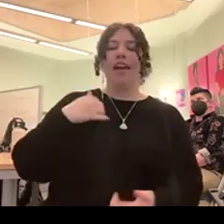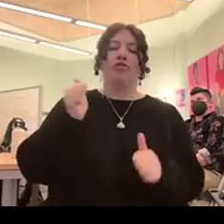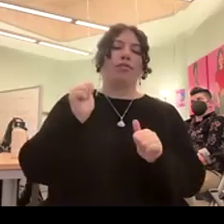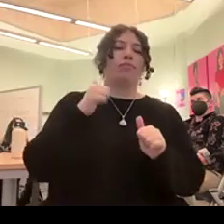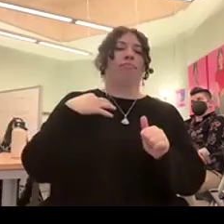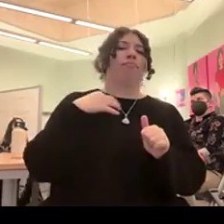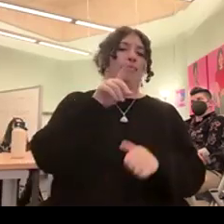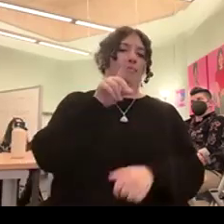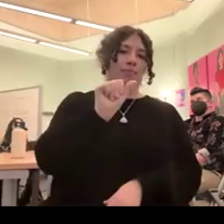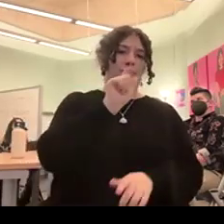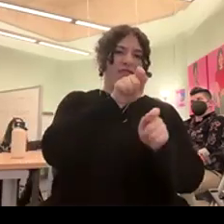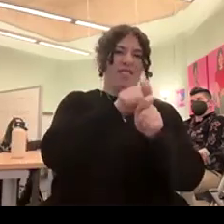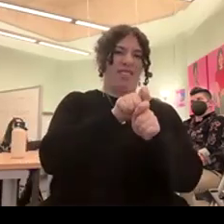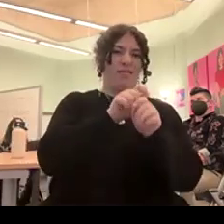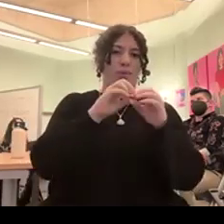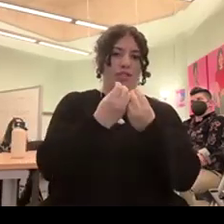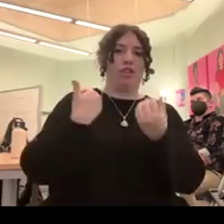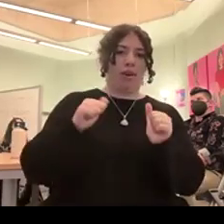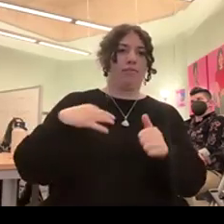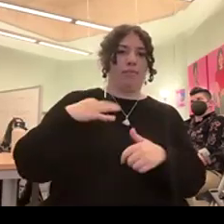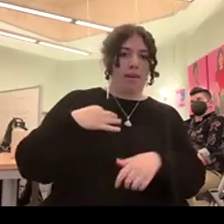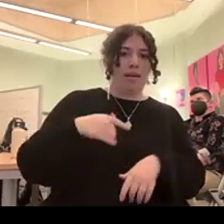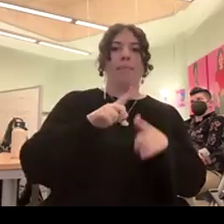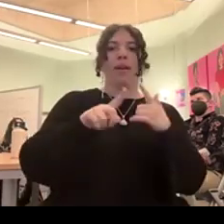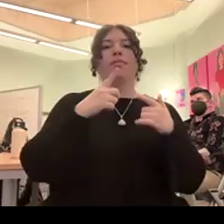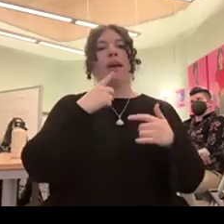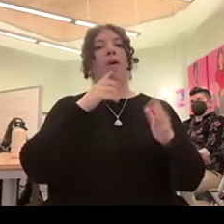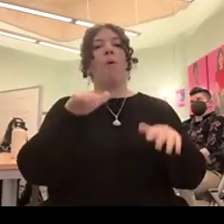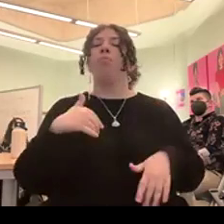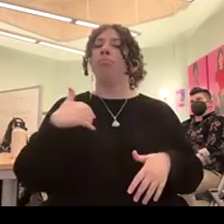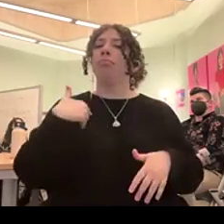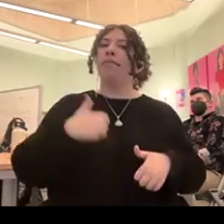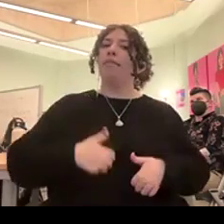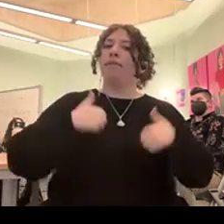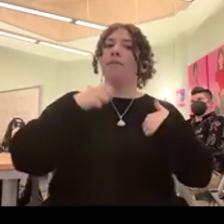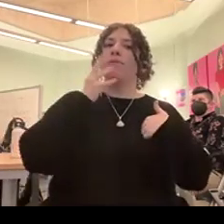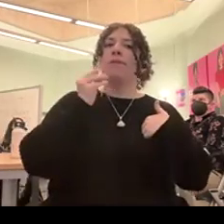for some more disability-specific organizations and centers, then I explained, like, I have the